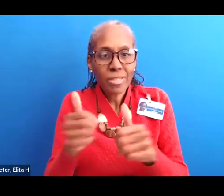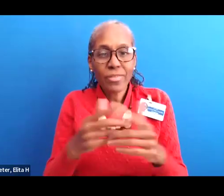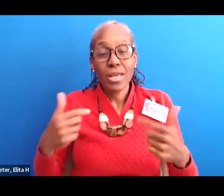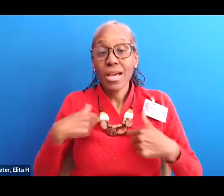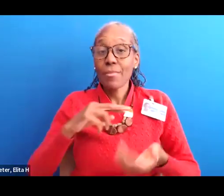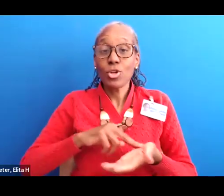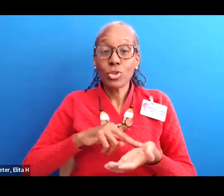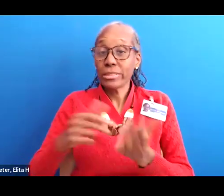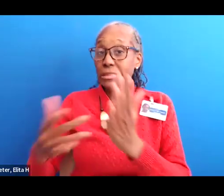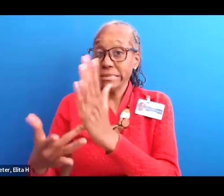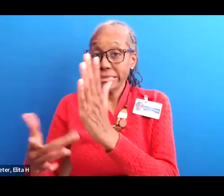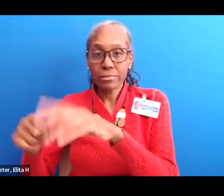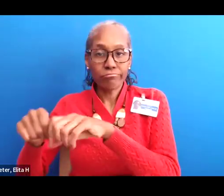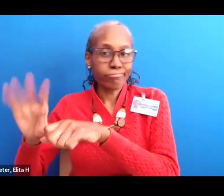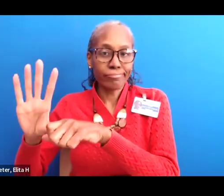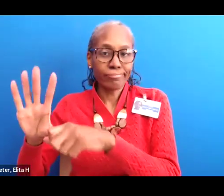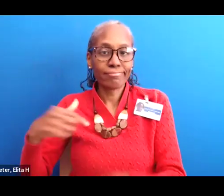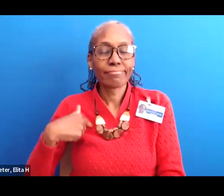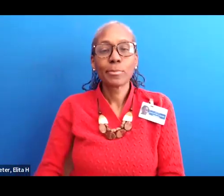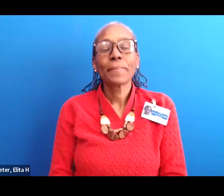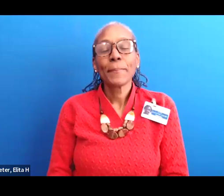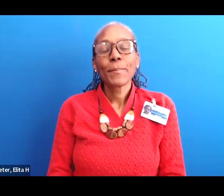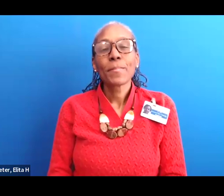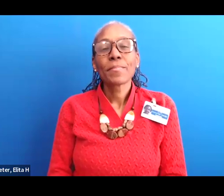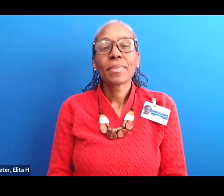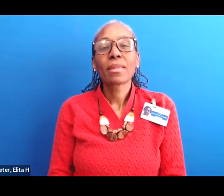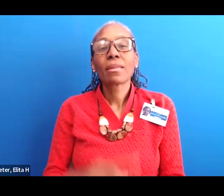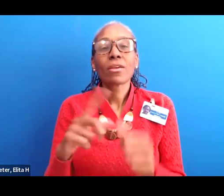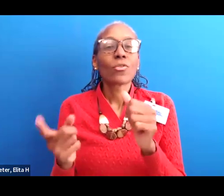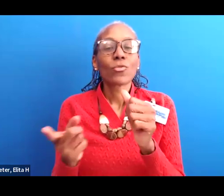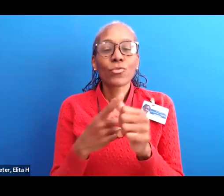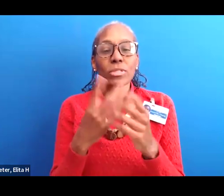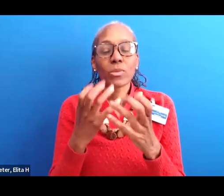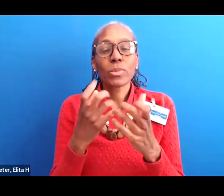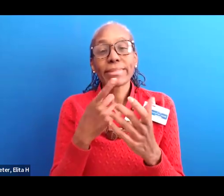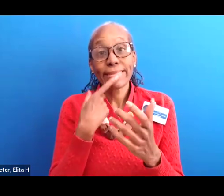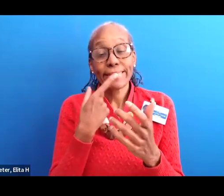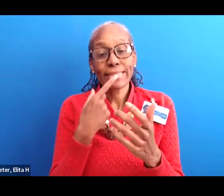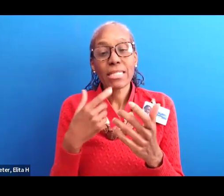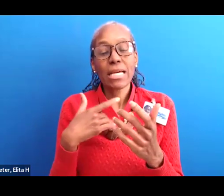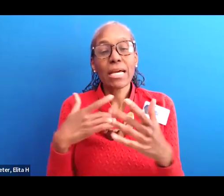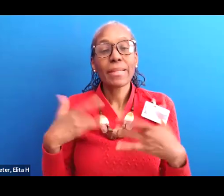I'm not a technical kind of person. First of all, I'd like to say that I'm a lightly pigmented